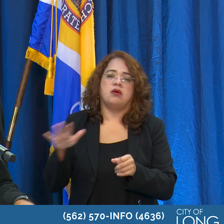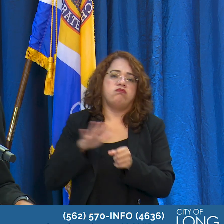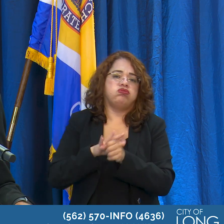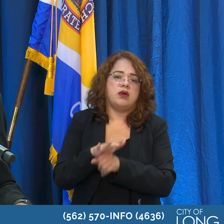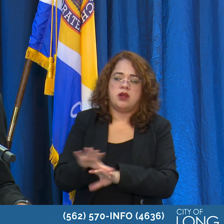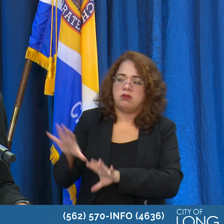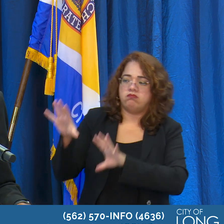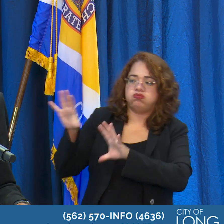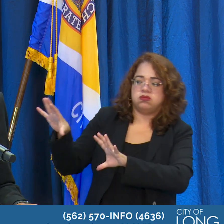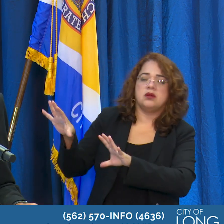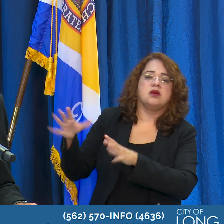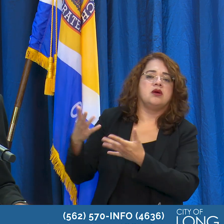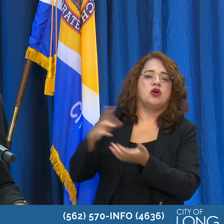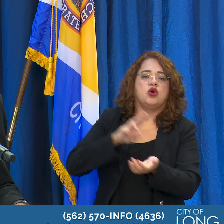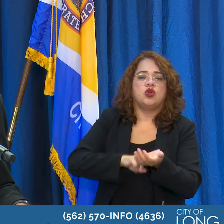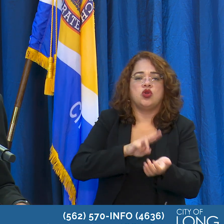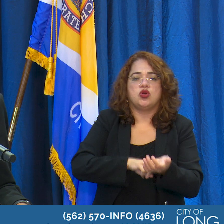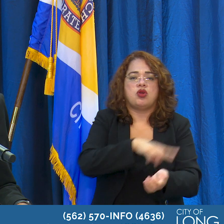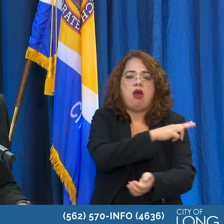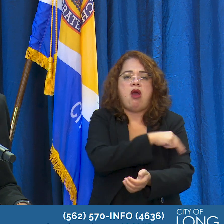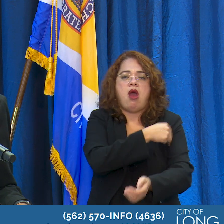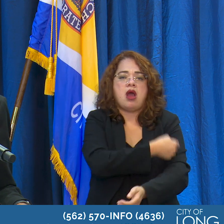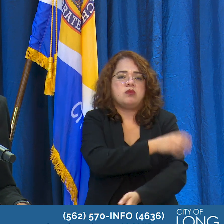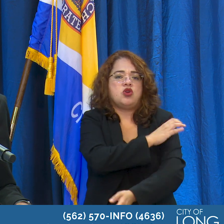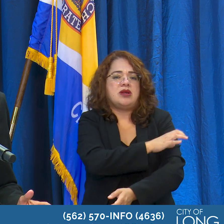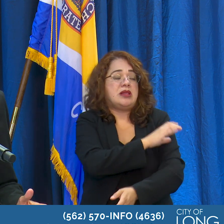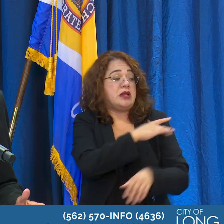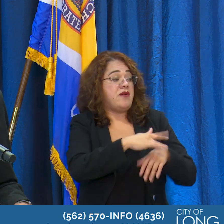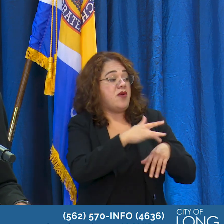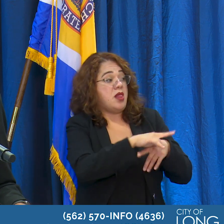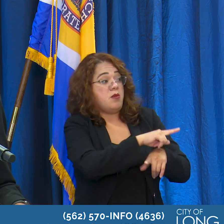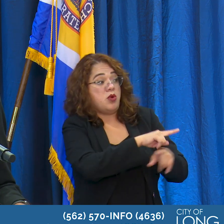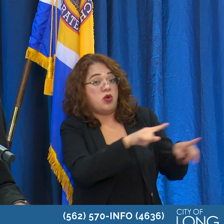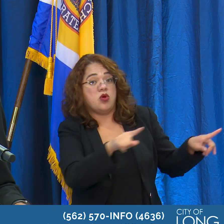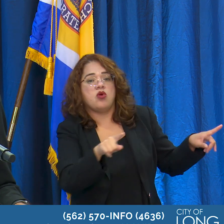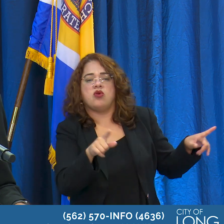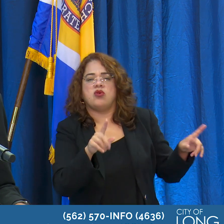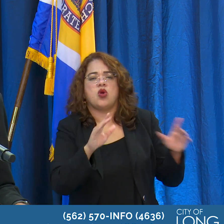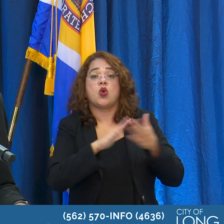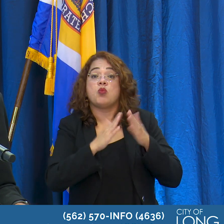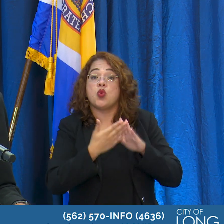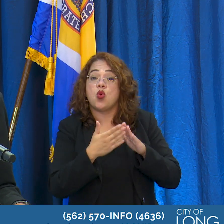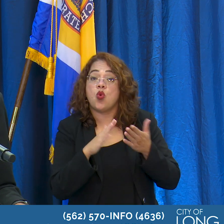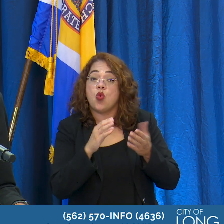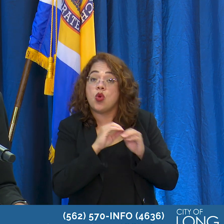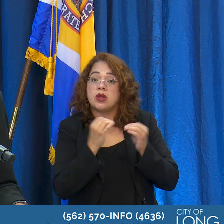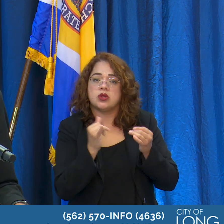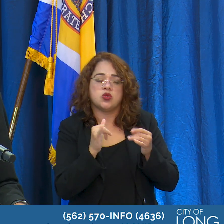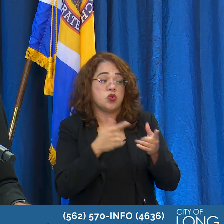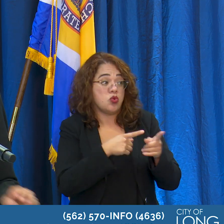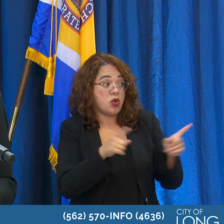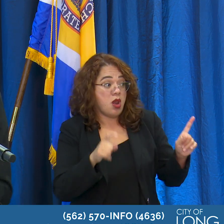our local nurses, hospitals, clinics, and community organizations. I now want to